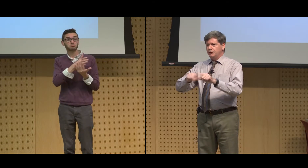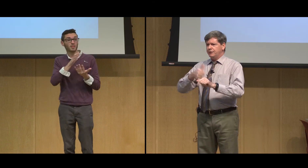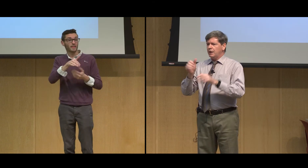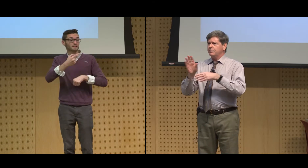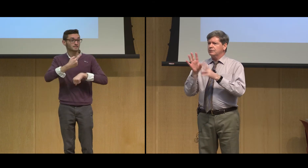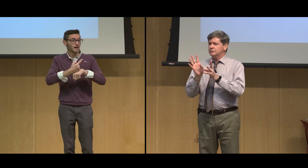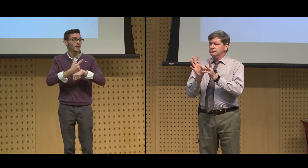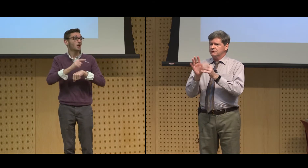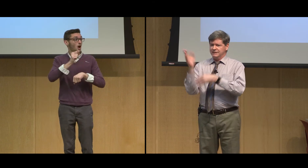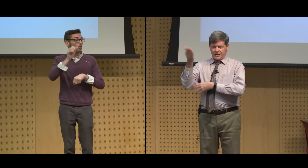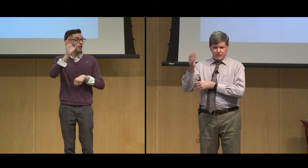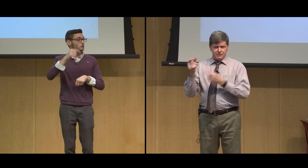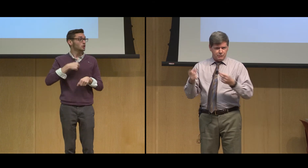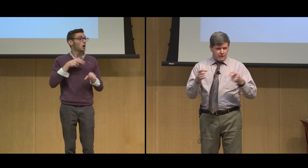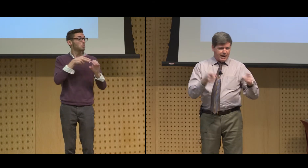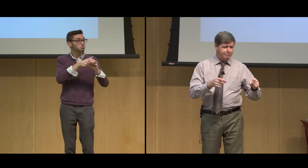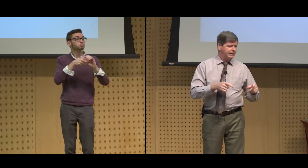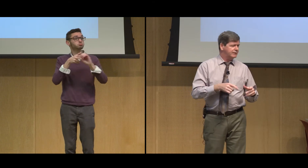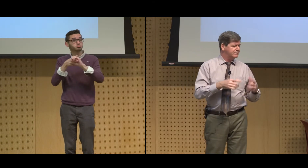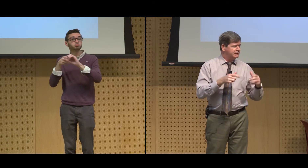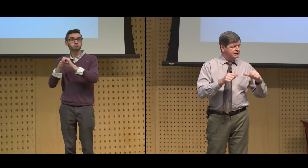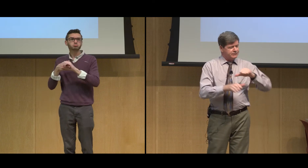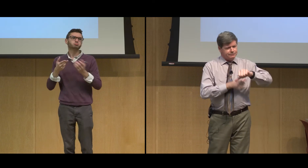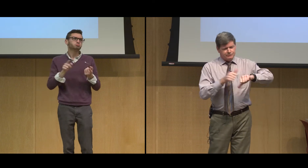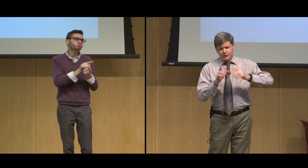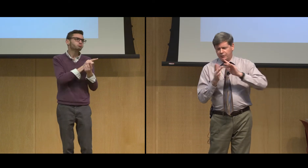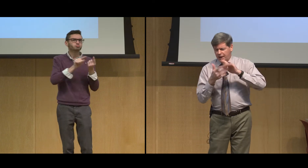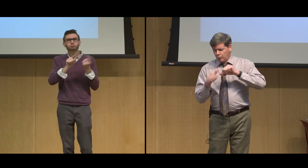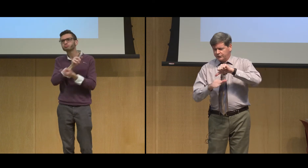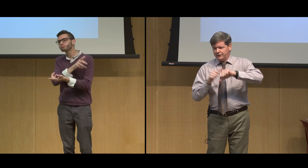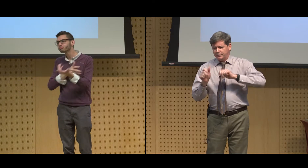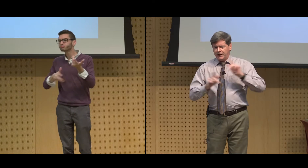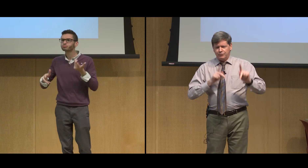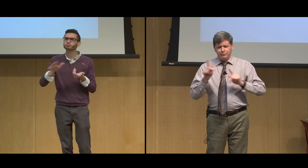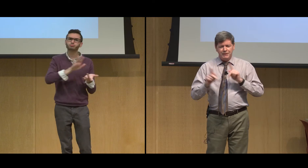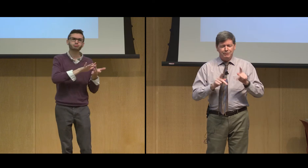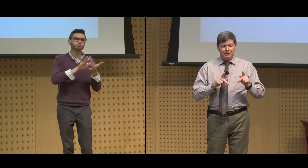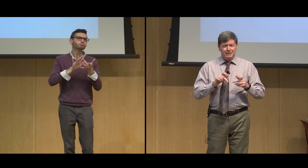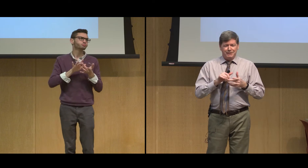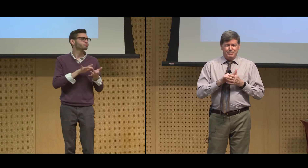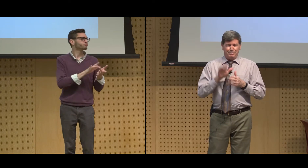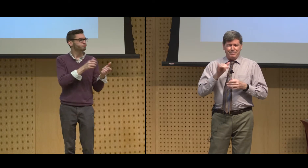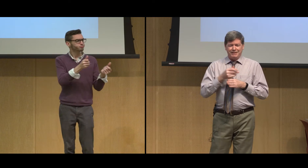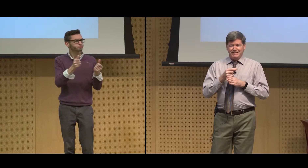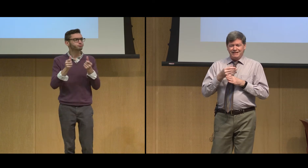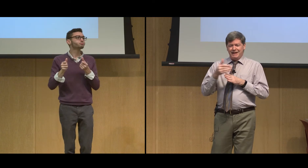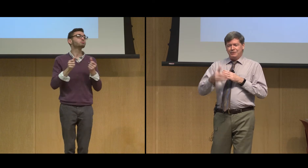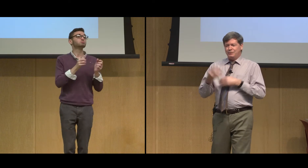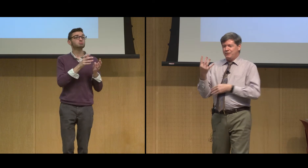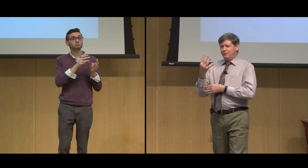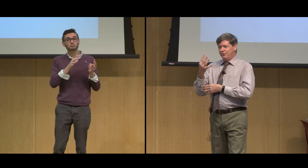um, I went to, you know, the other lectures that were happening and, you know, networked and interacted with people.